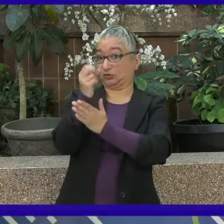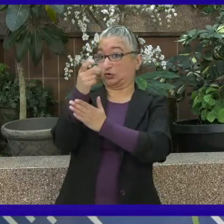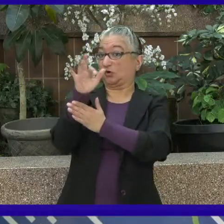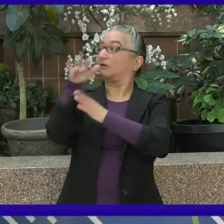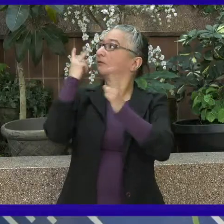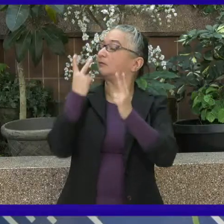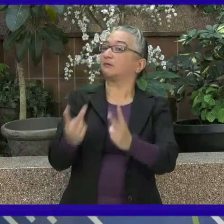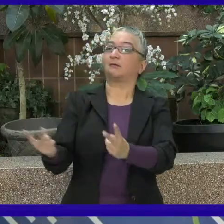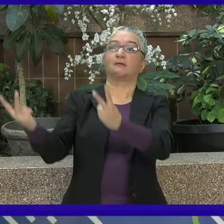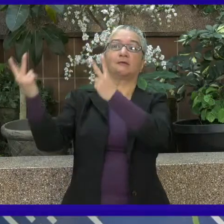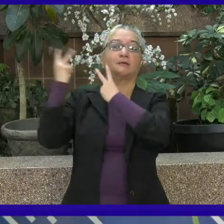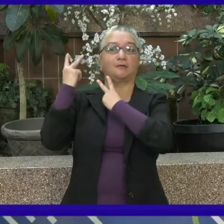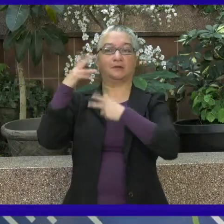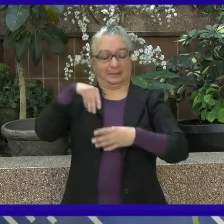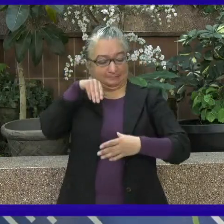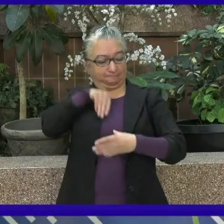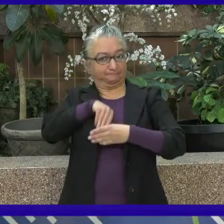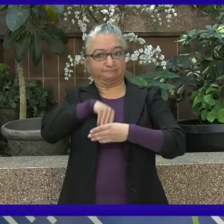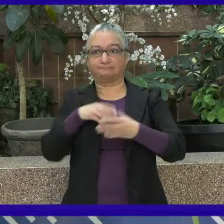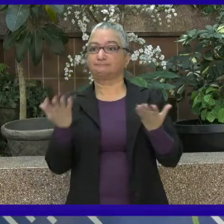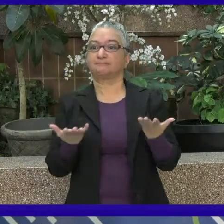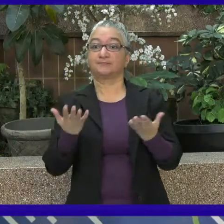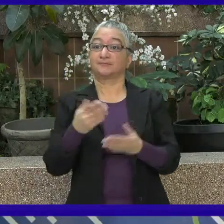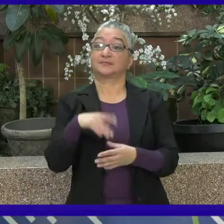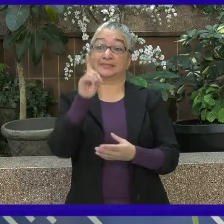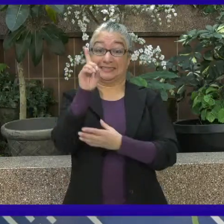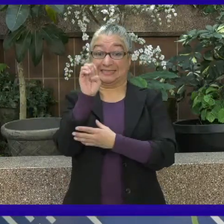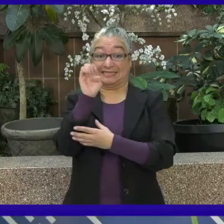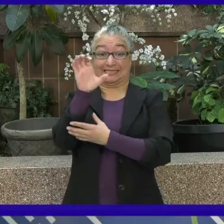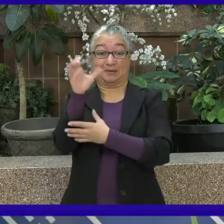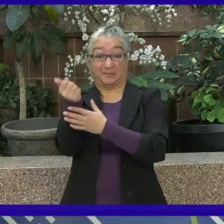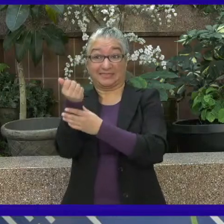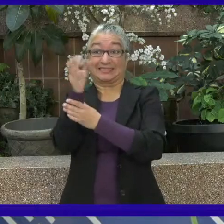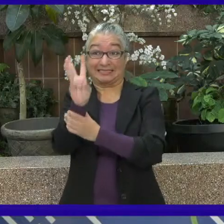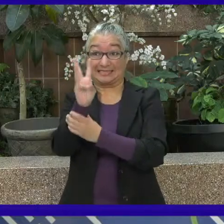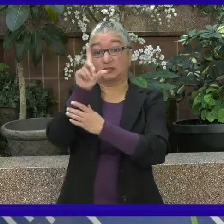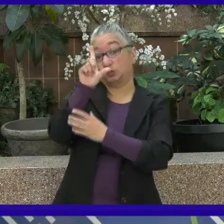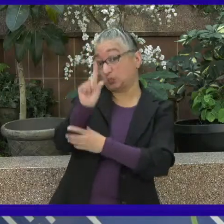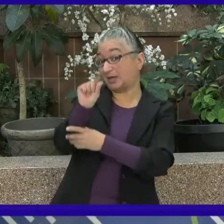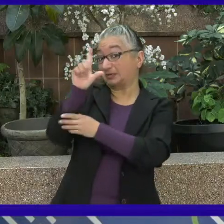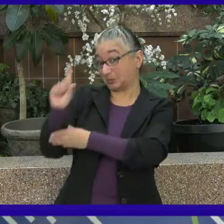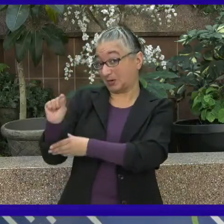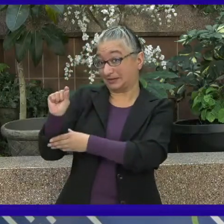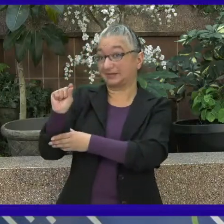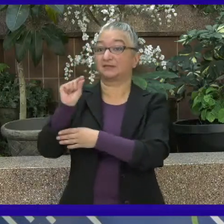december 16th 2020 was certainly a highlight uh in my career for me to have the privilege to be part